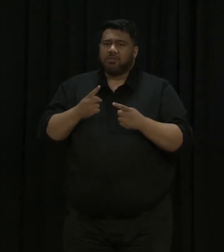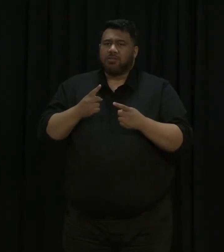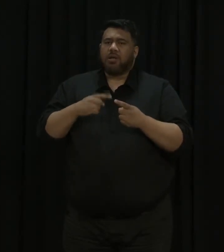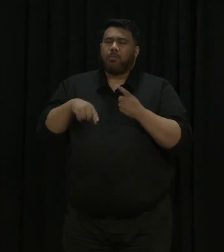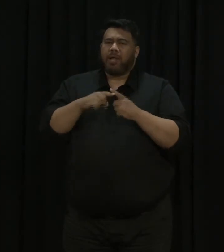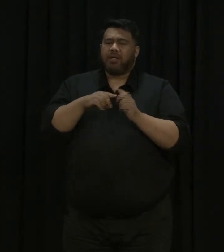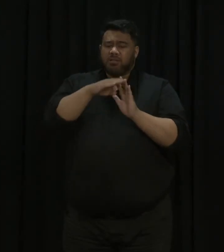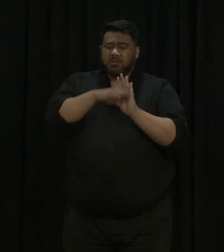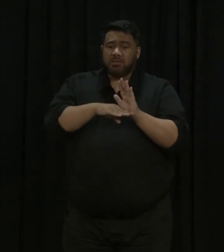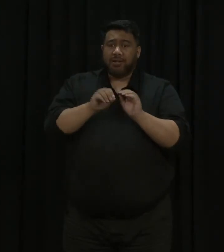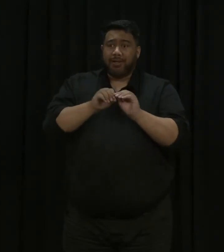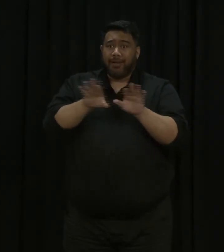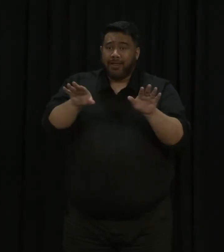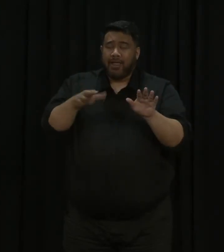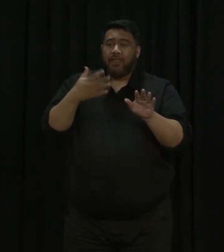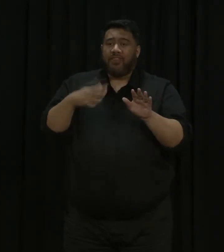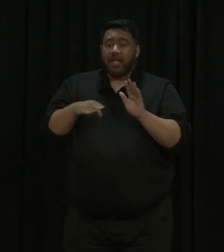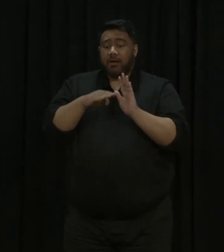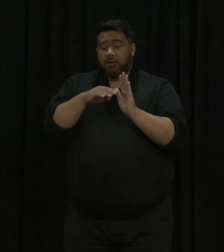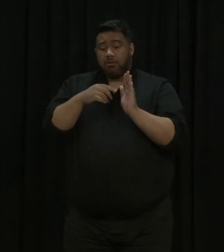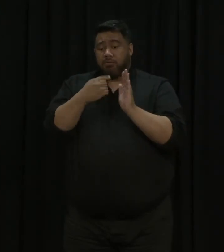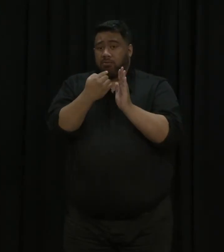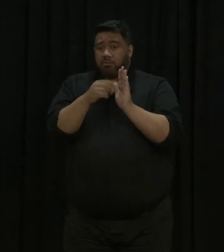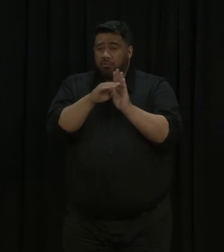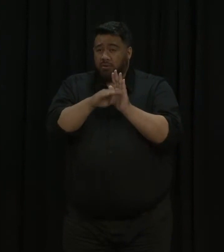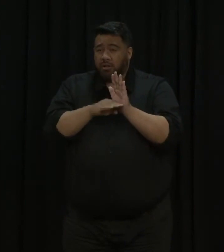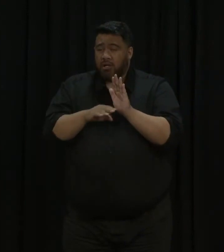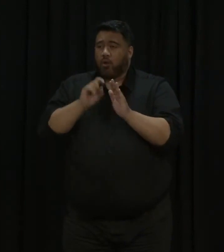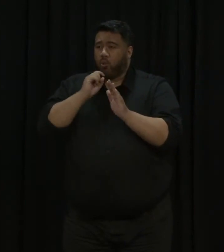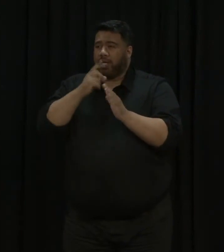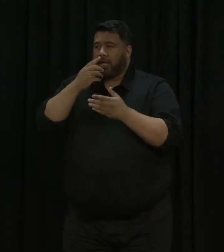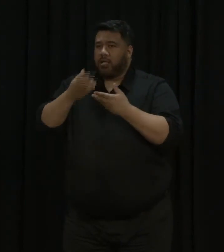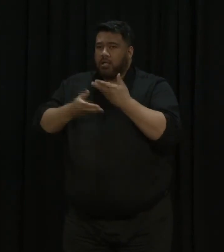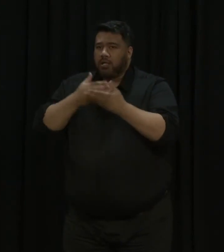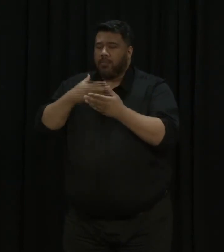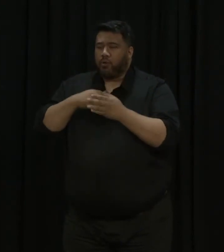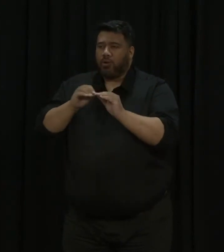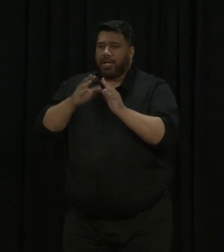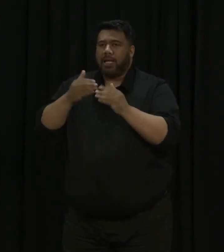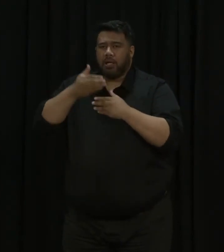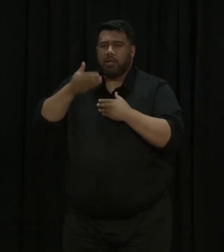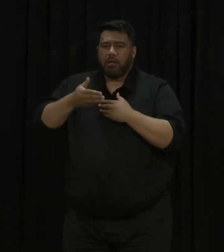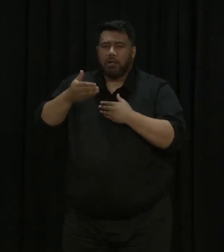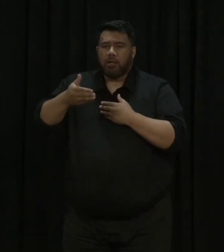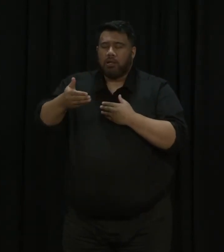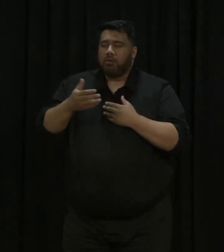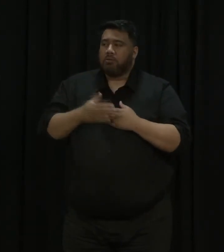process, the orders are drafted pretty quickly normally when we make these decisions. Often there are bits in them that we further elaborate on